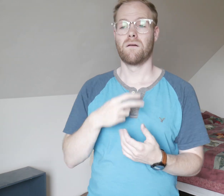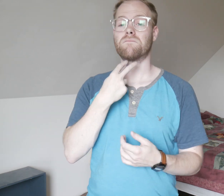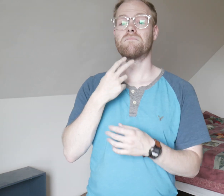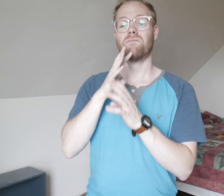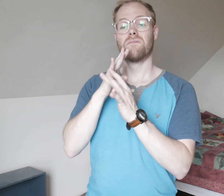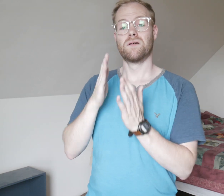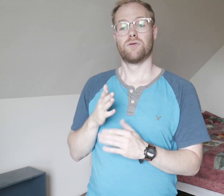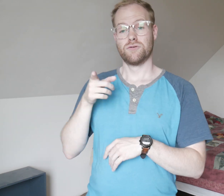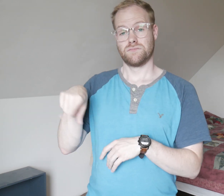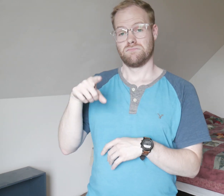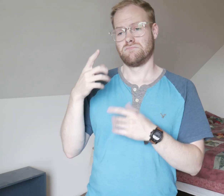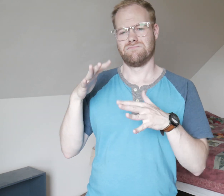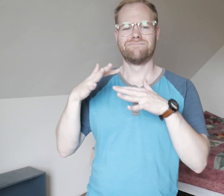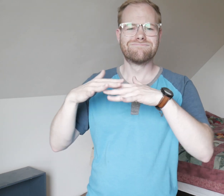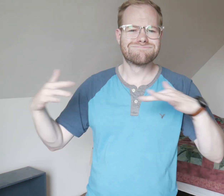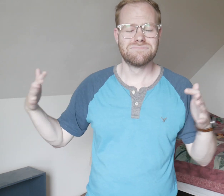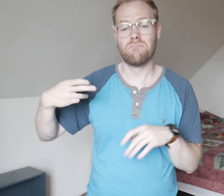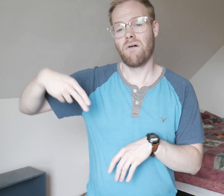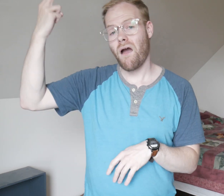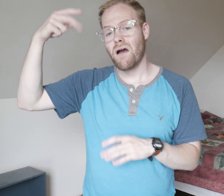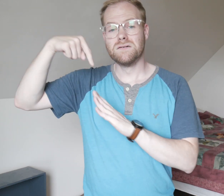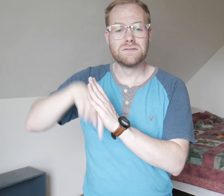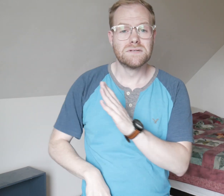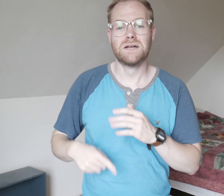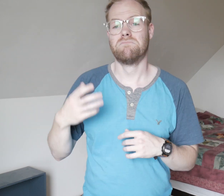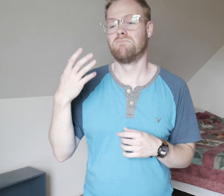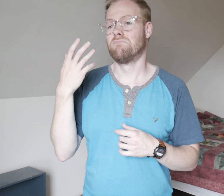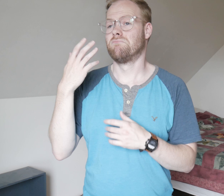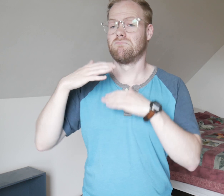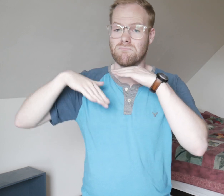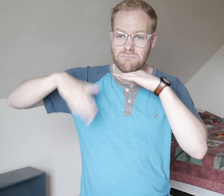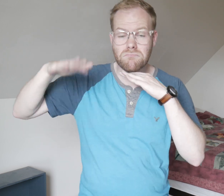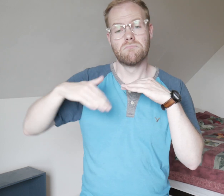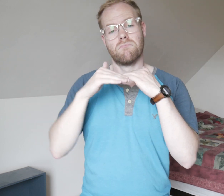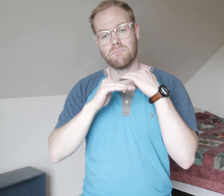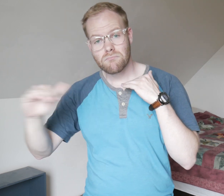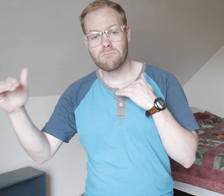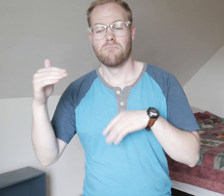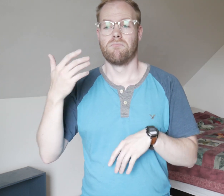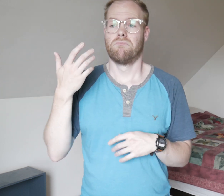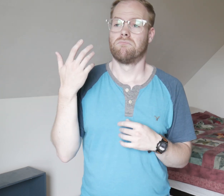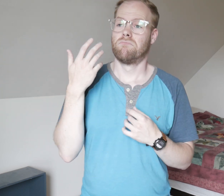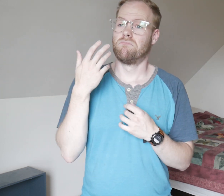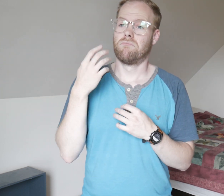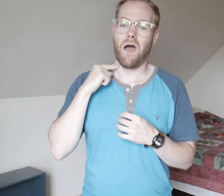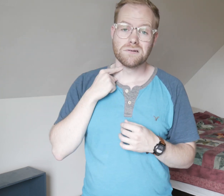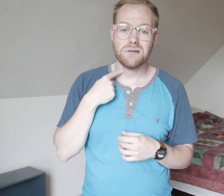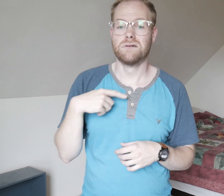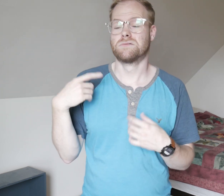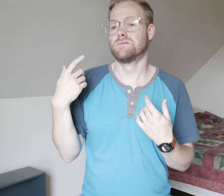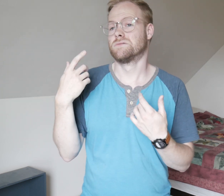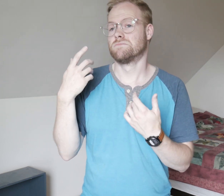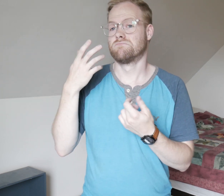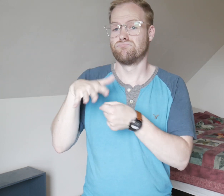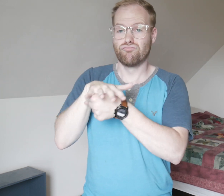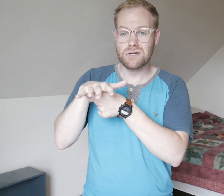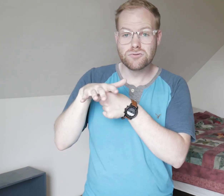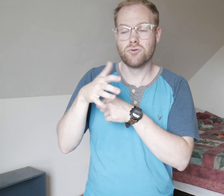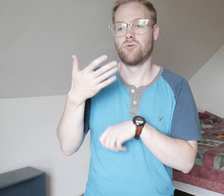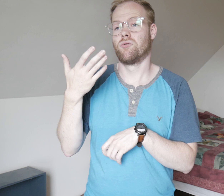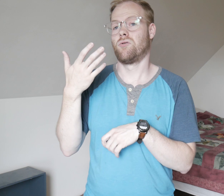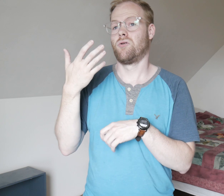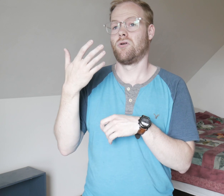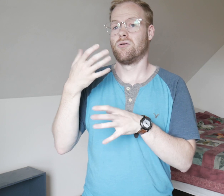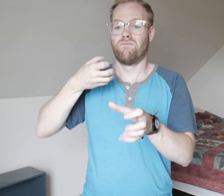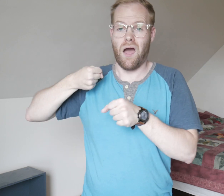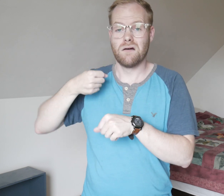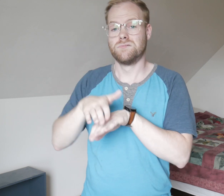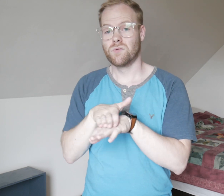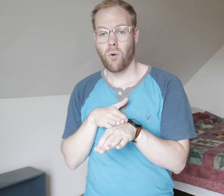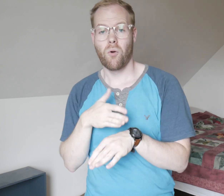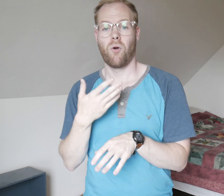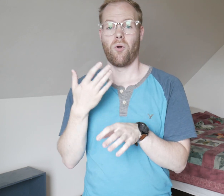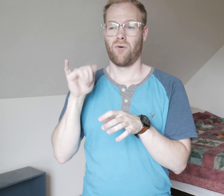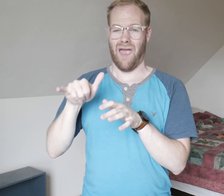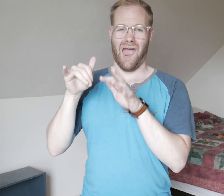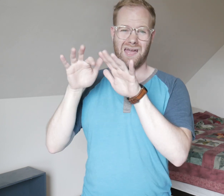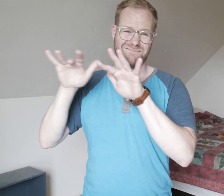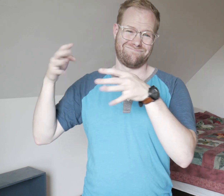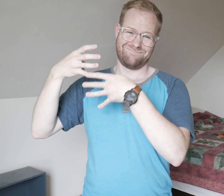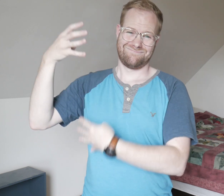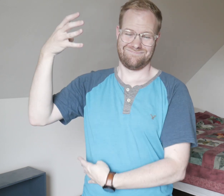Vocal speakers are diverse - high, deep, lively, monotone, accented, regional, fast, slow, and the list goes on.